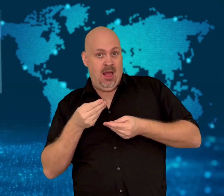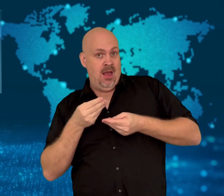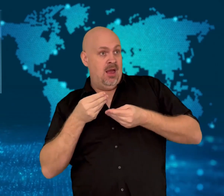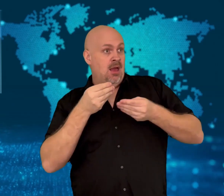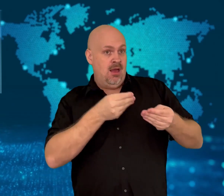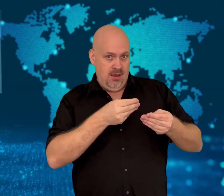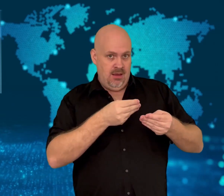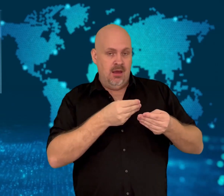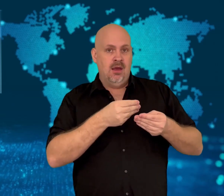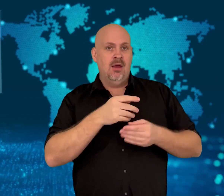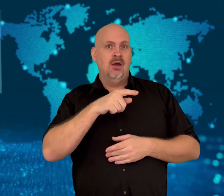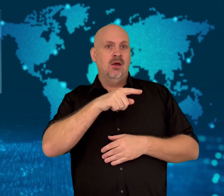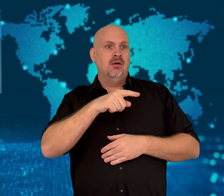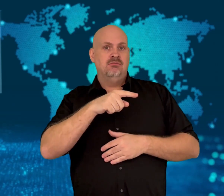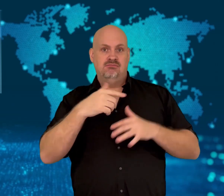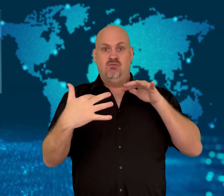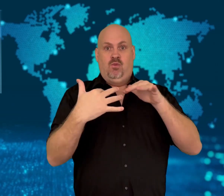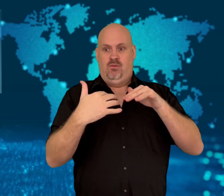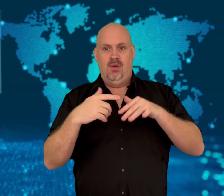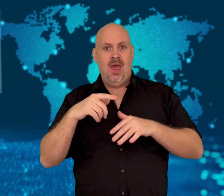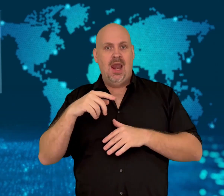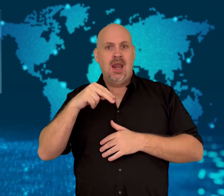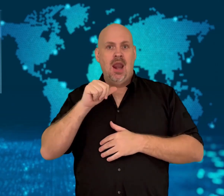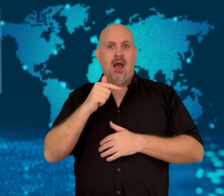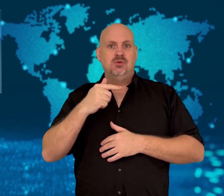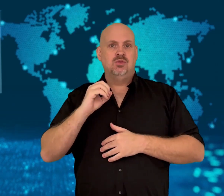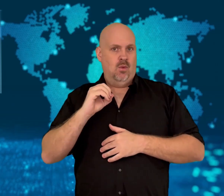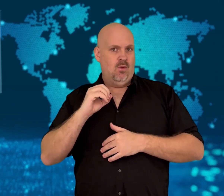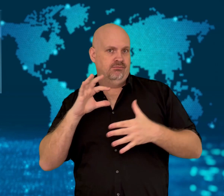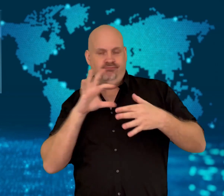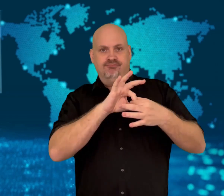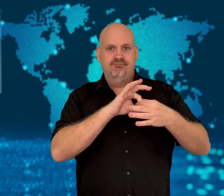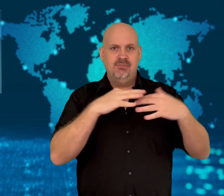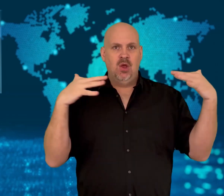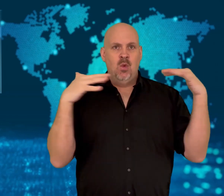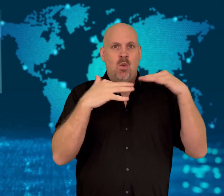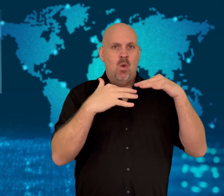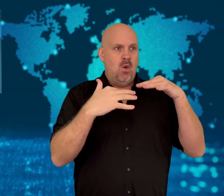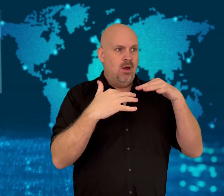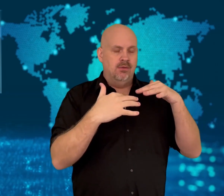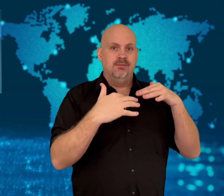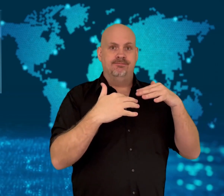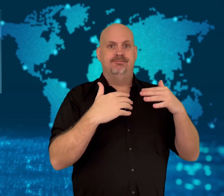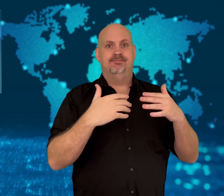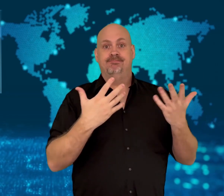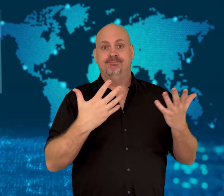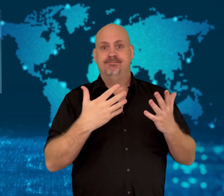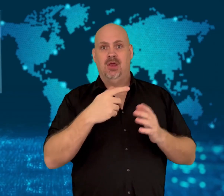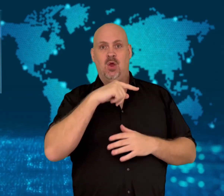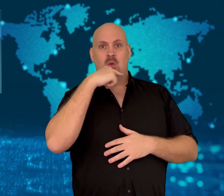Many fear that to do that would pull NATO directly into the conflict.